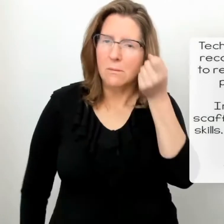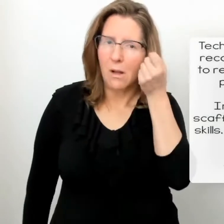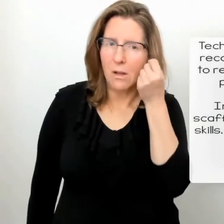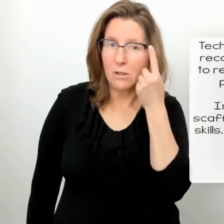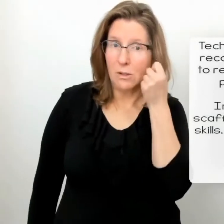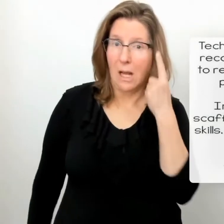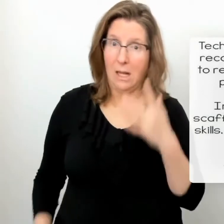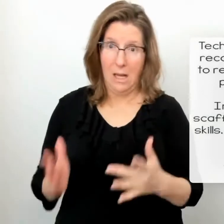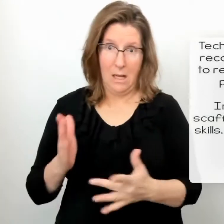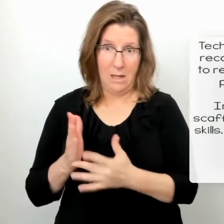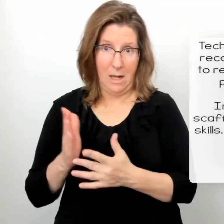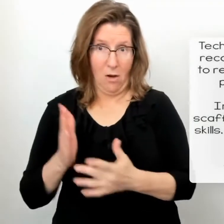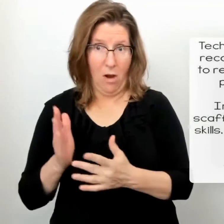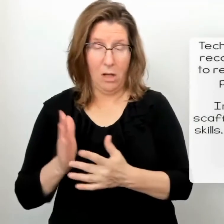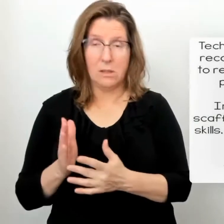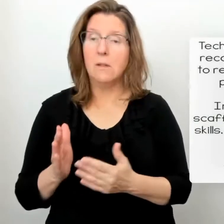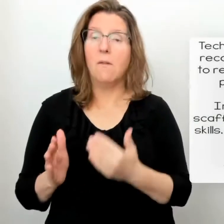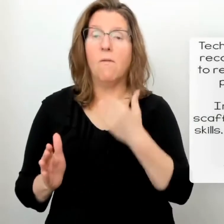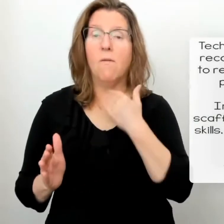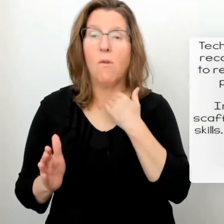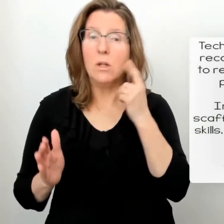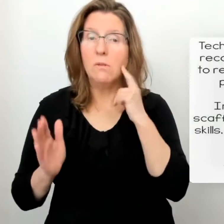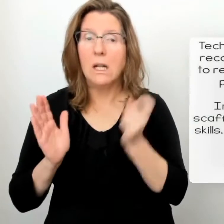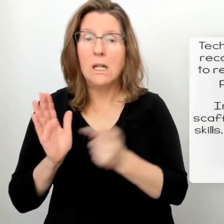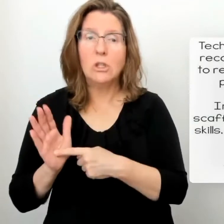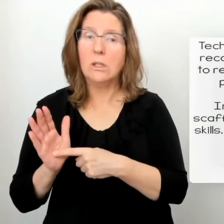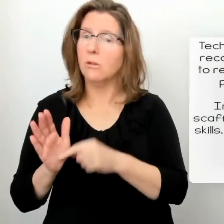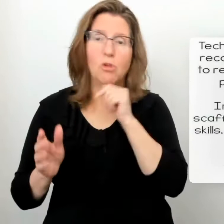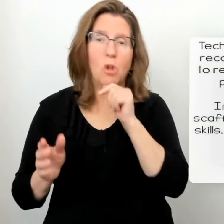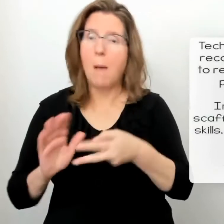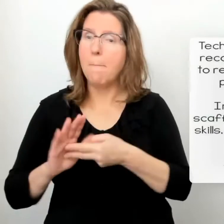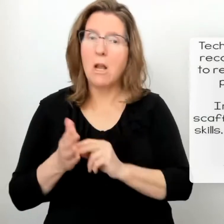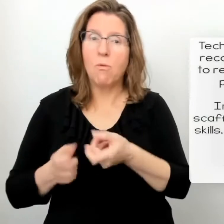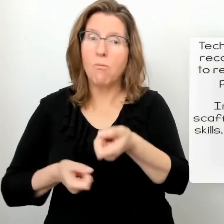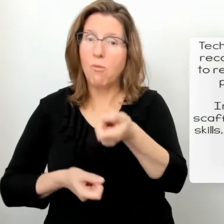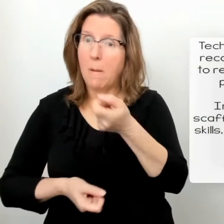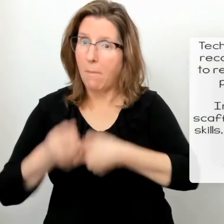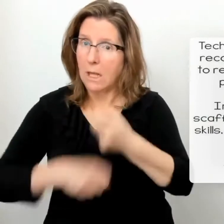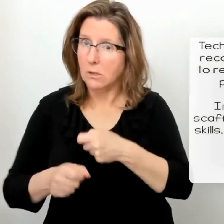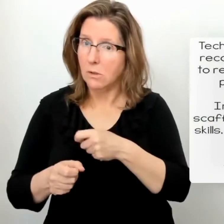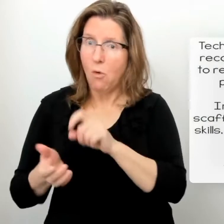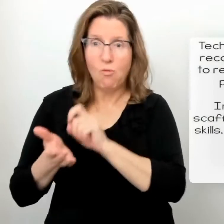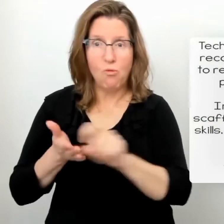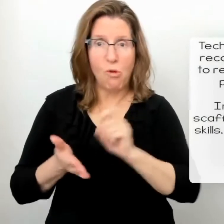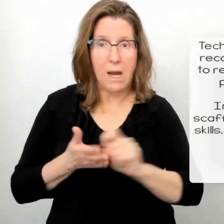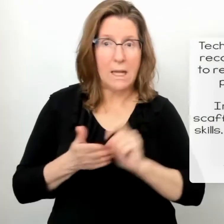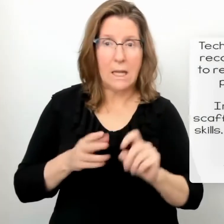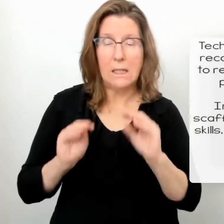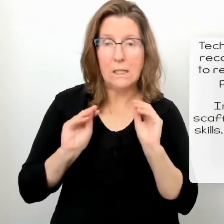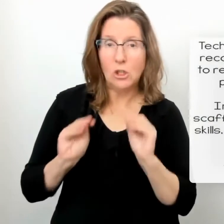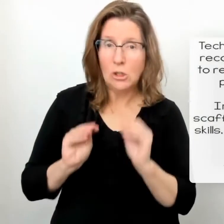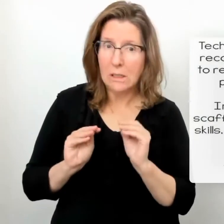Remember these technologies are not meant to replace writing instruction.